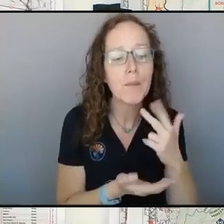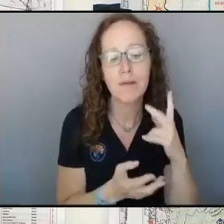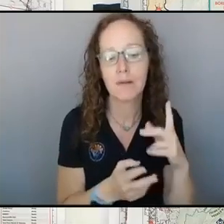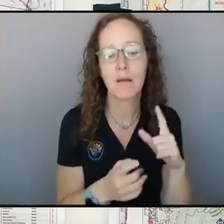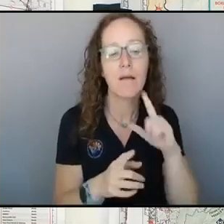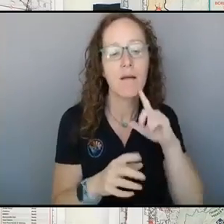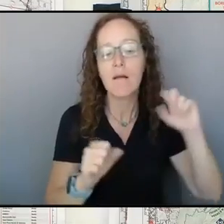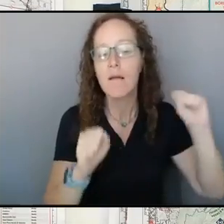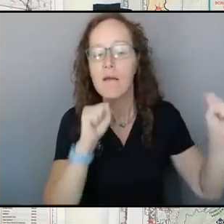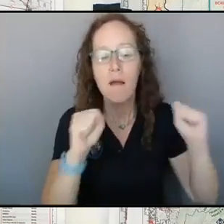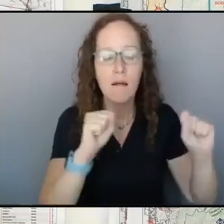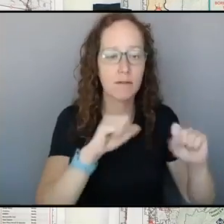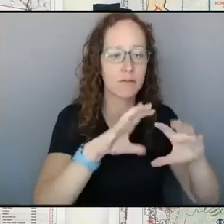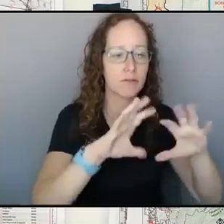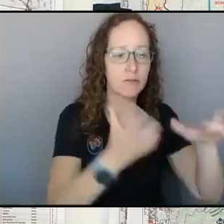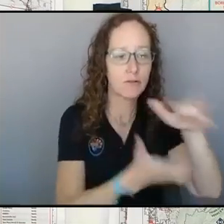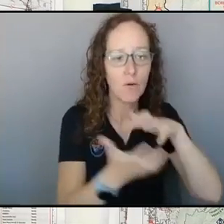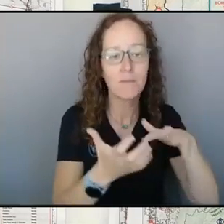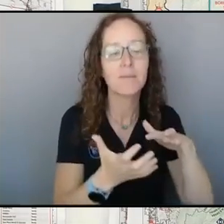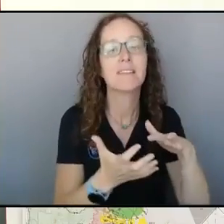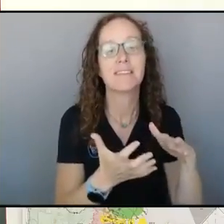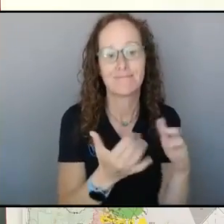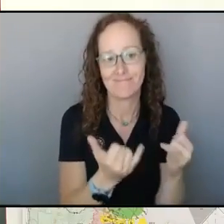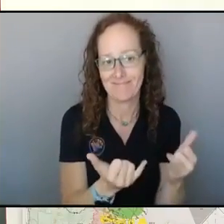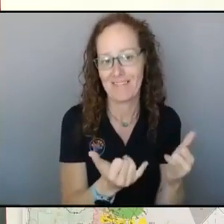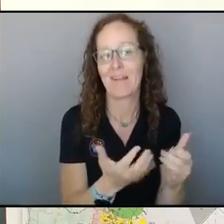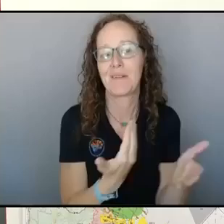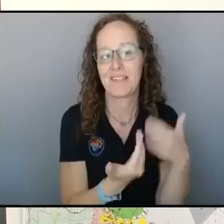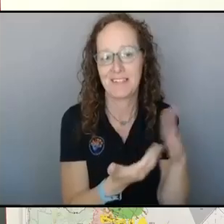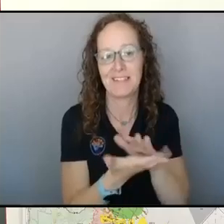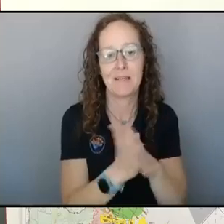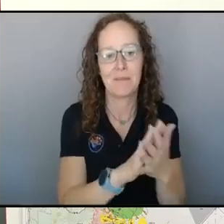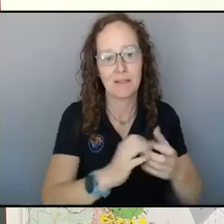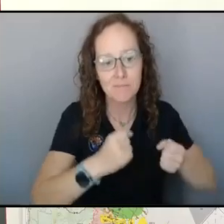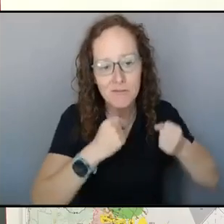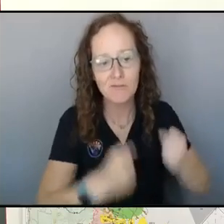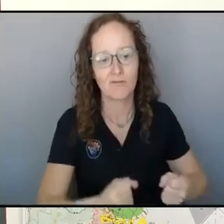severe thunderstorms out there. So for us here across the